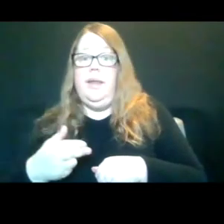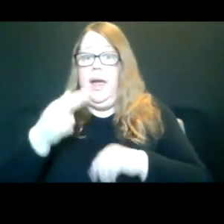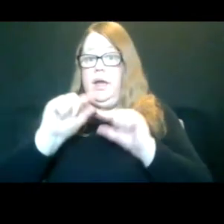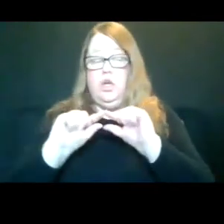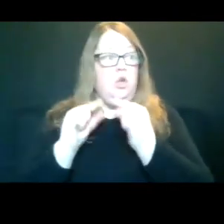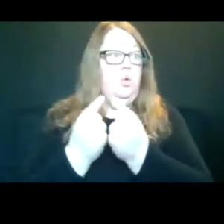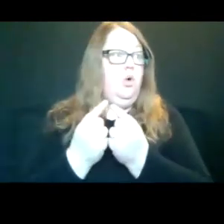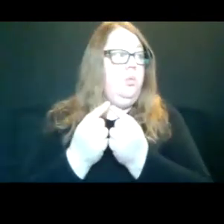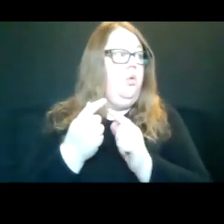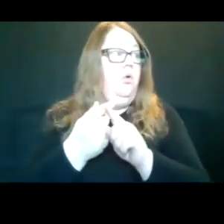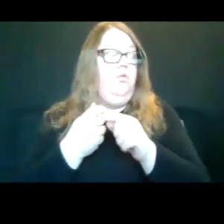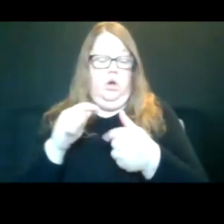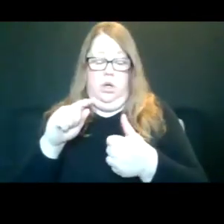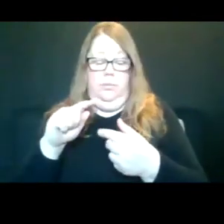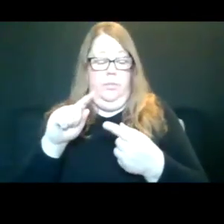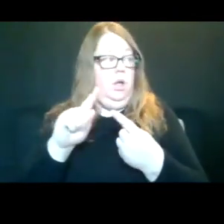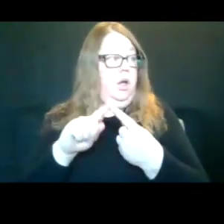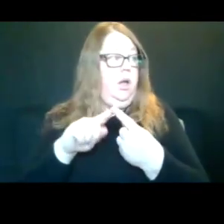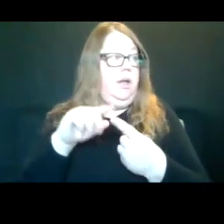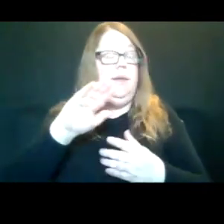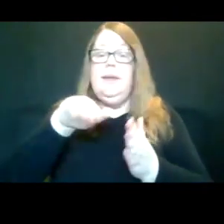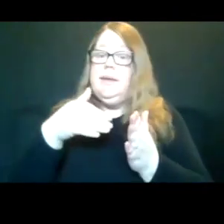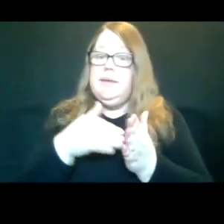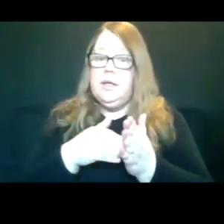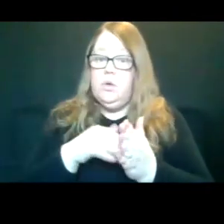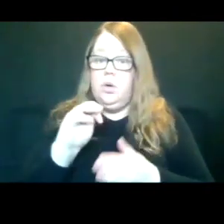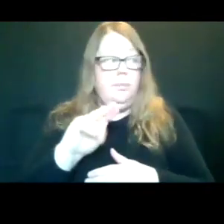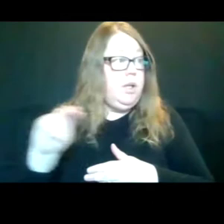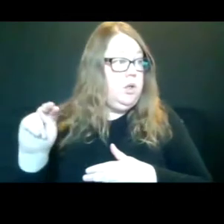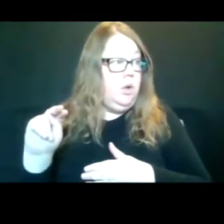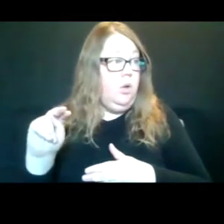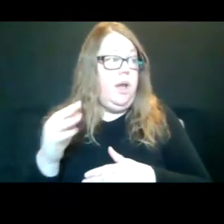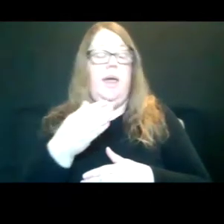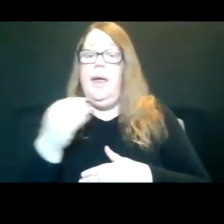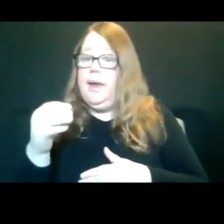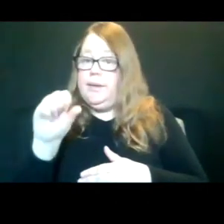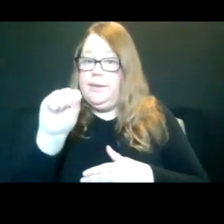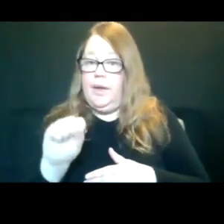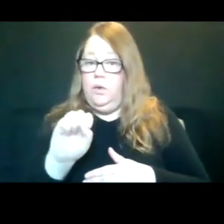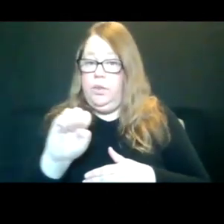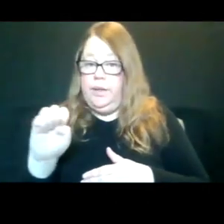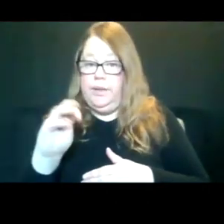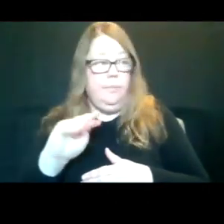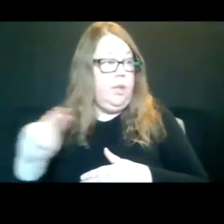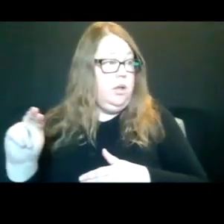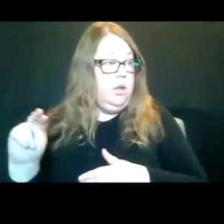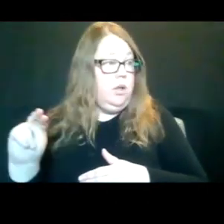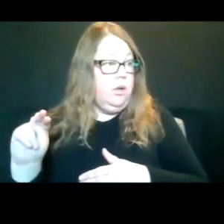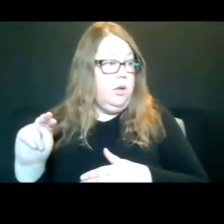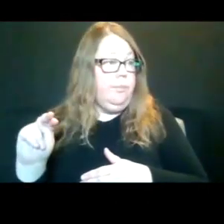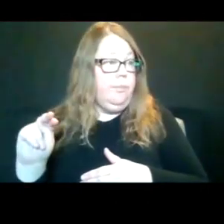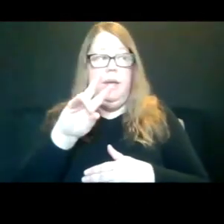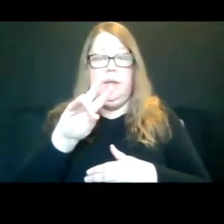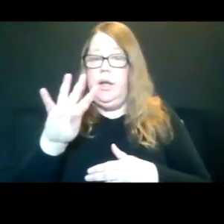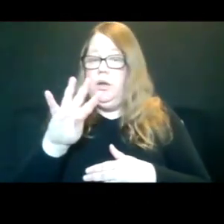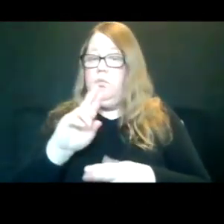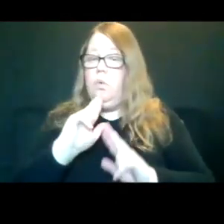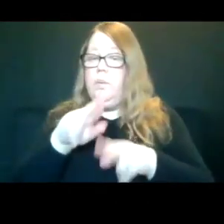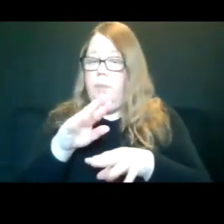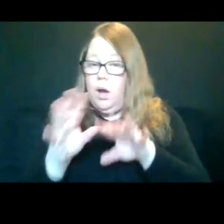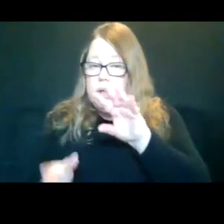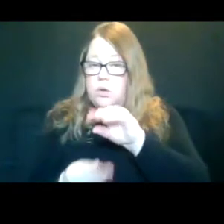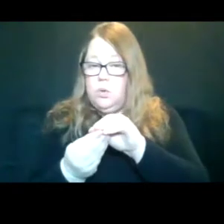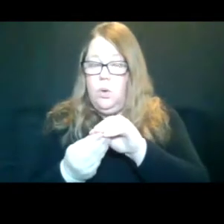from Central Minnesota and Southeast Minnesota. There were 74 responses in total but most